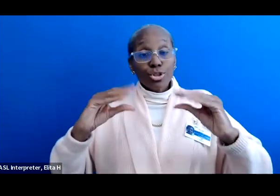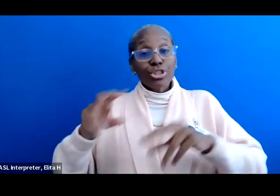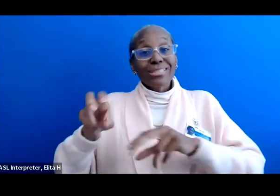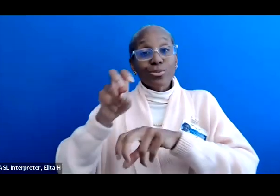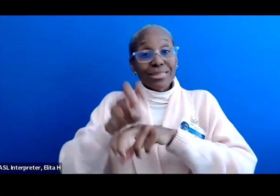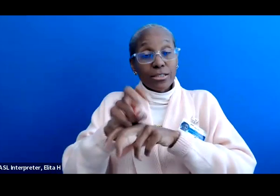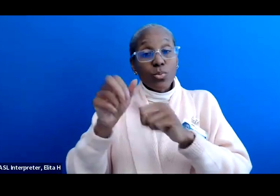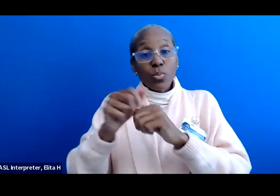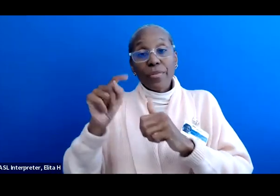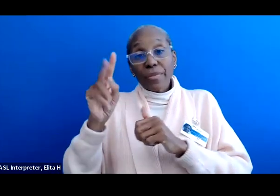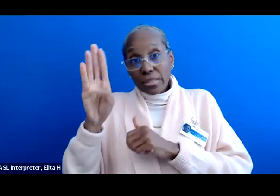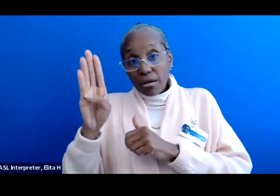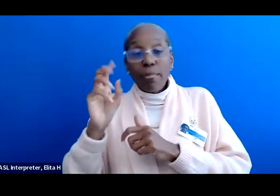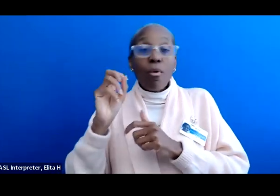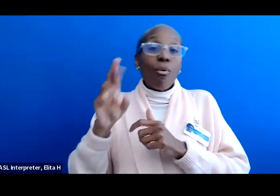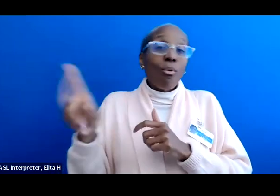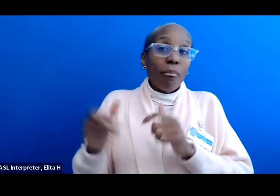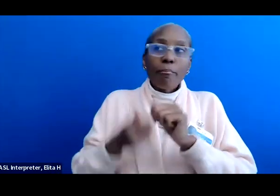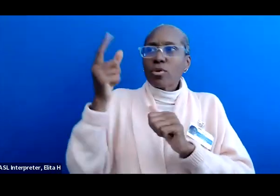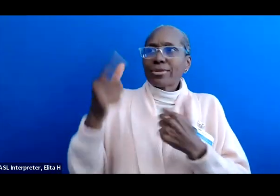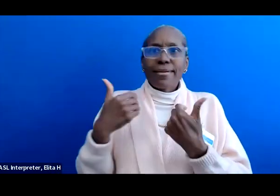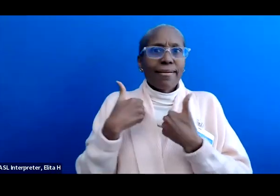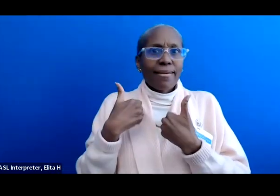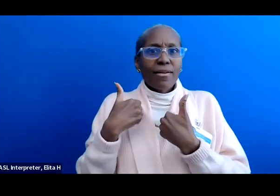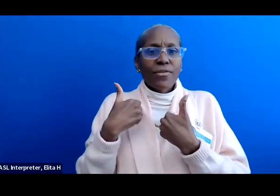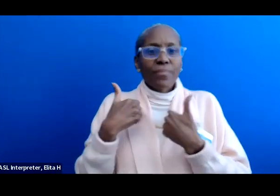tub or will they have, most of them have the roll in showers.